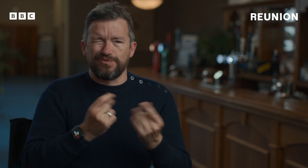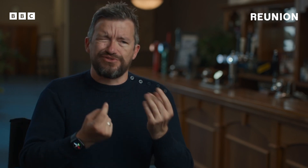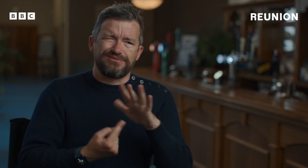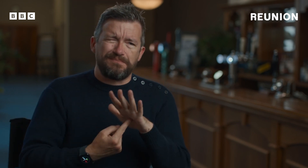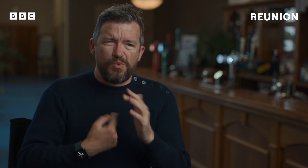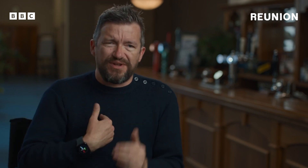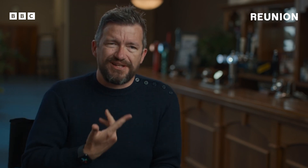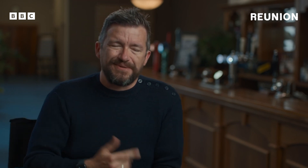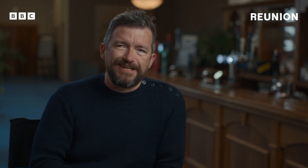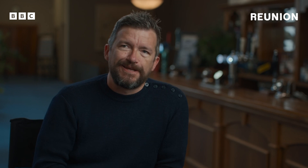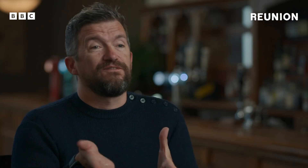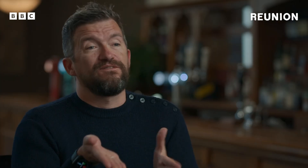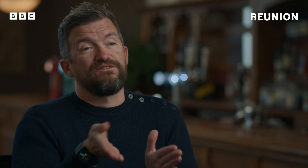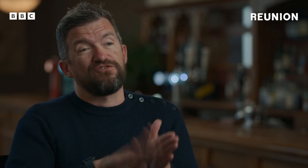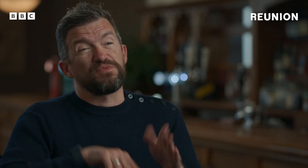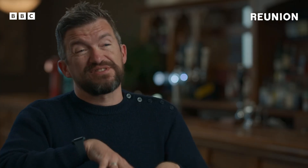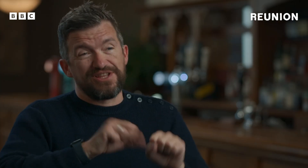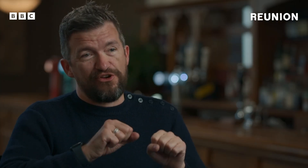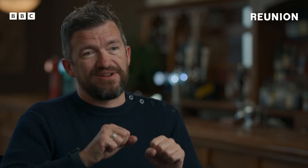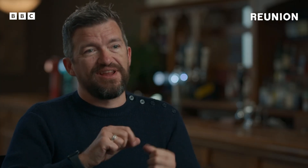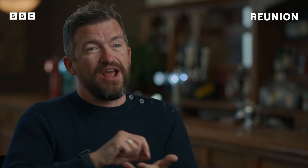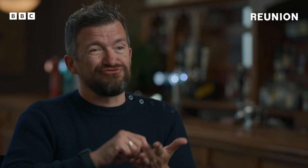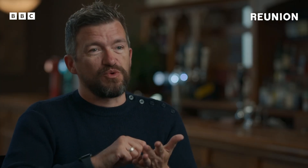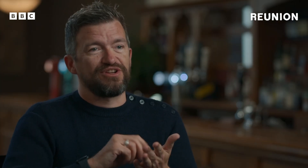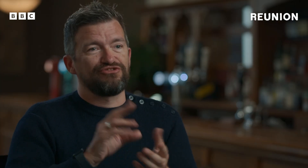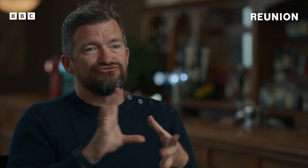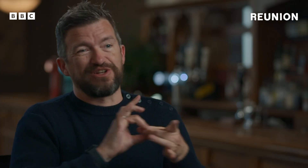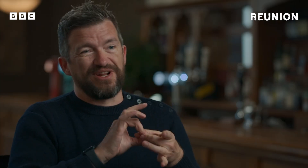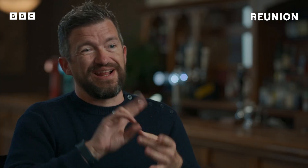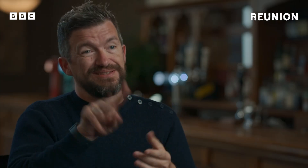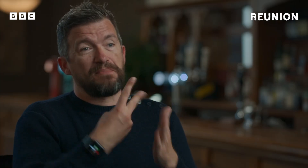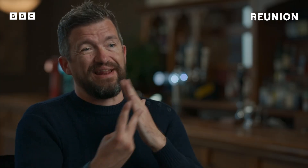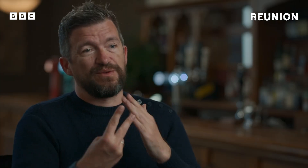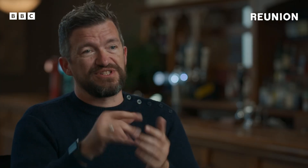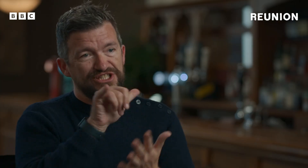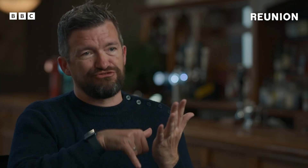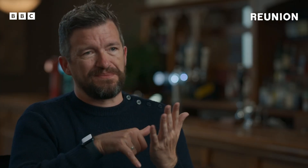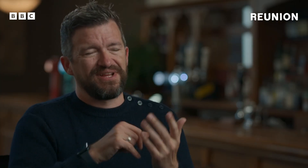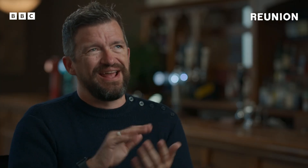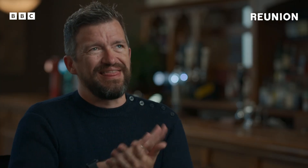and that was really important for me. From the start, I wrote Reunion as a bilingual script,